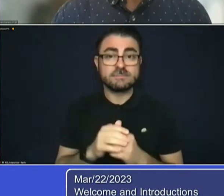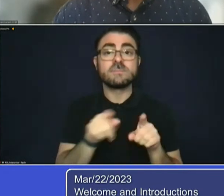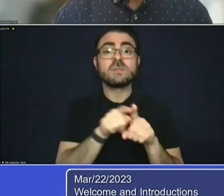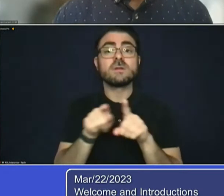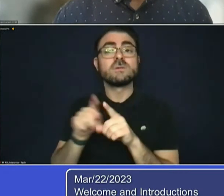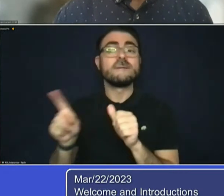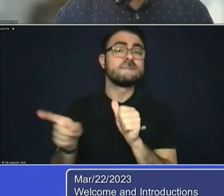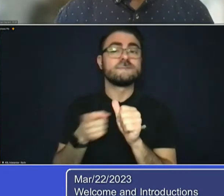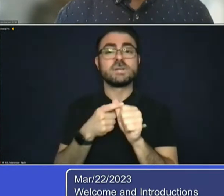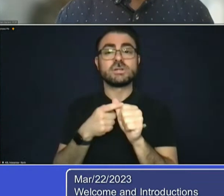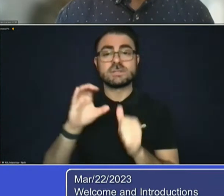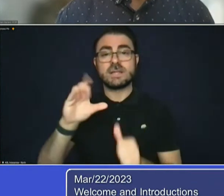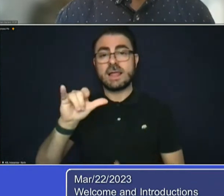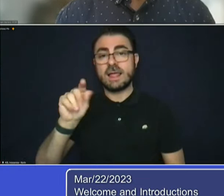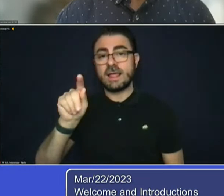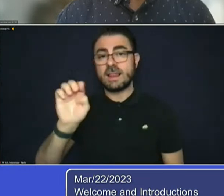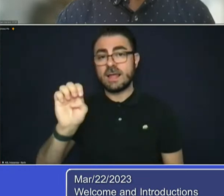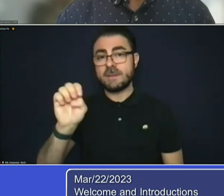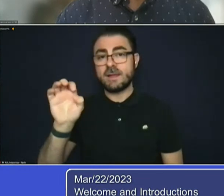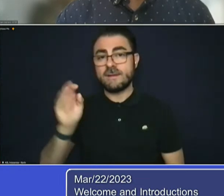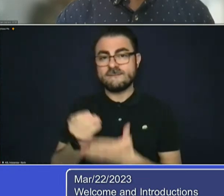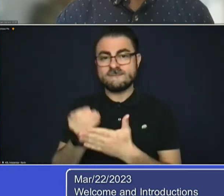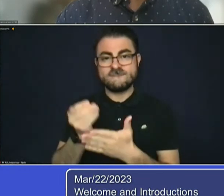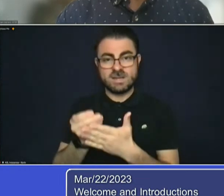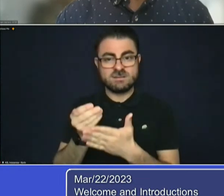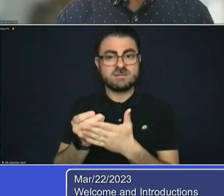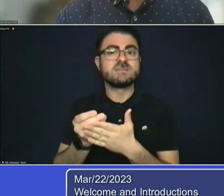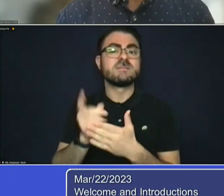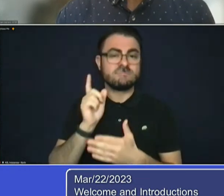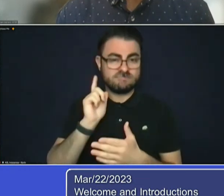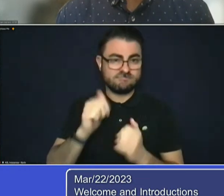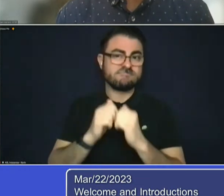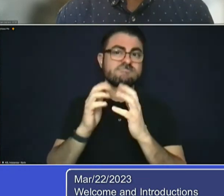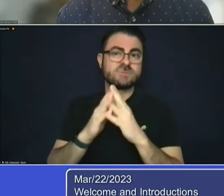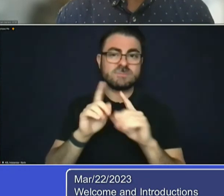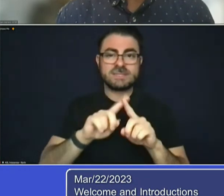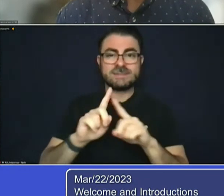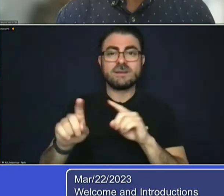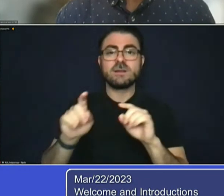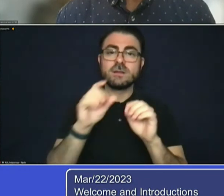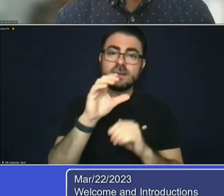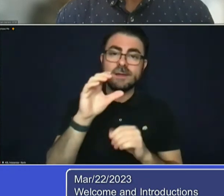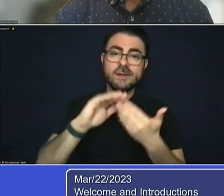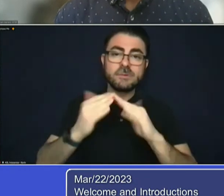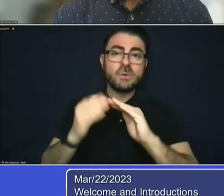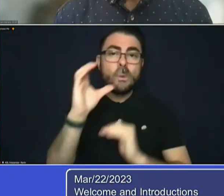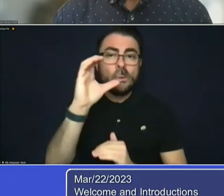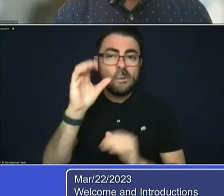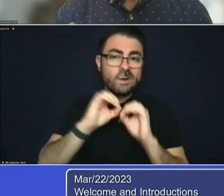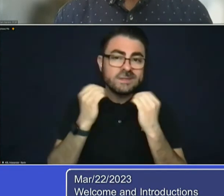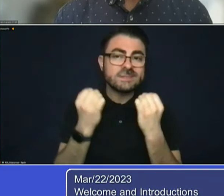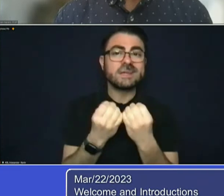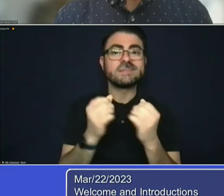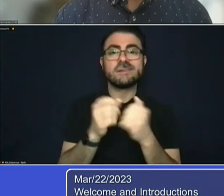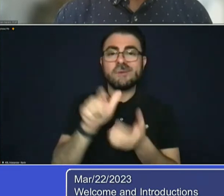VOTERS IN NOVEMBER 2018. IT WAS THE FIRST CLIMATE FUND IN THE U.S. THAT WAS CREATED WITH THE LEADERSHIP FROM